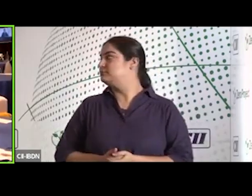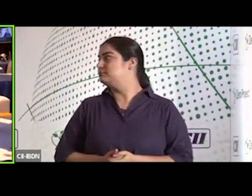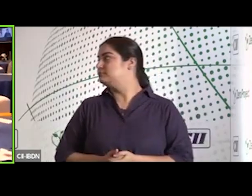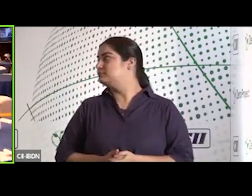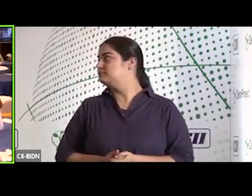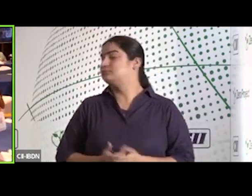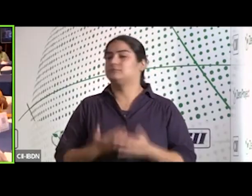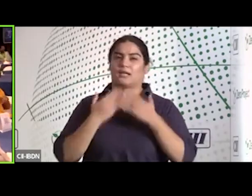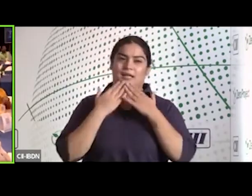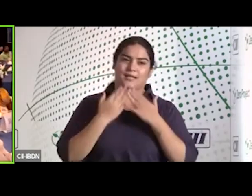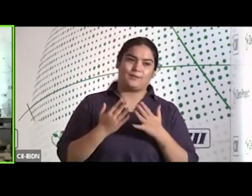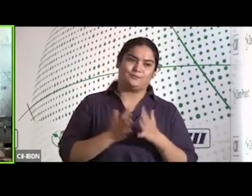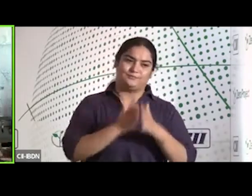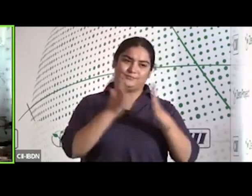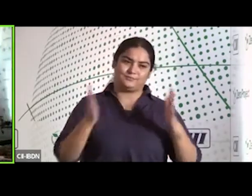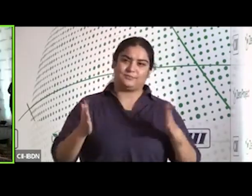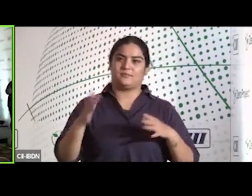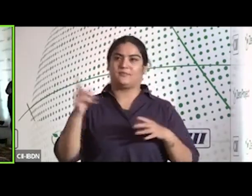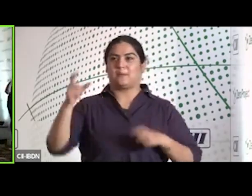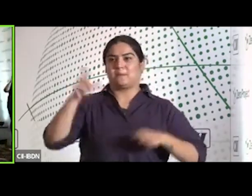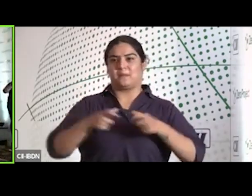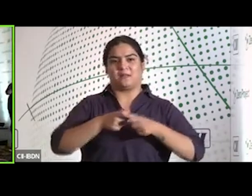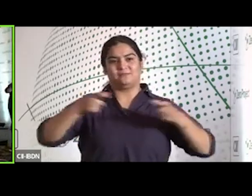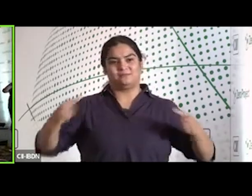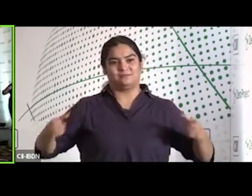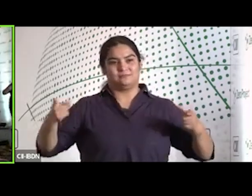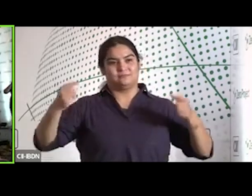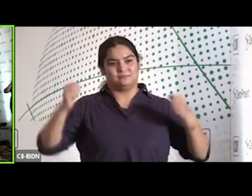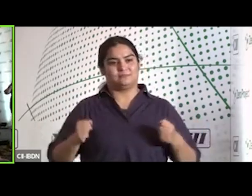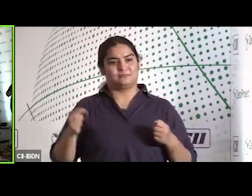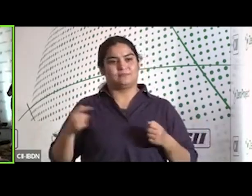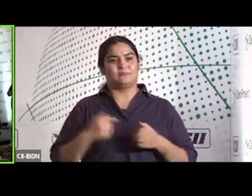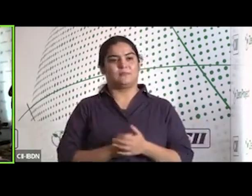Thank you so much, all the panelists for this grounding conversation.